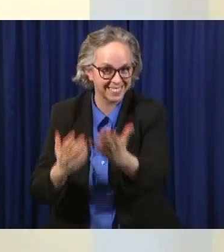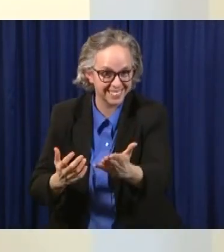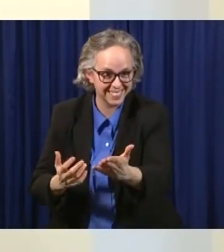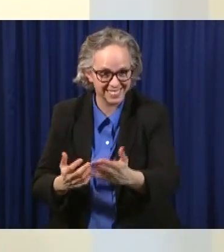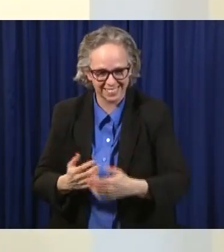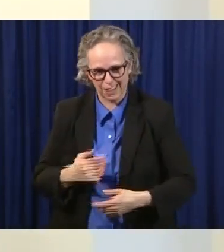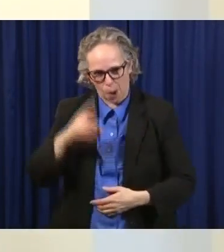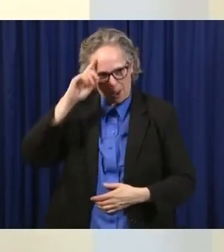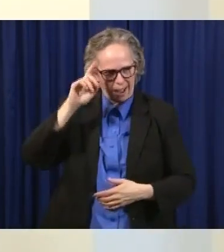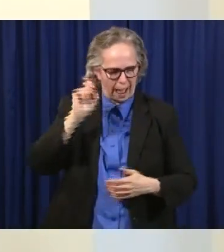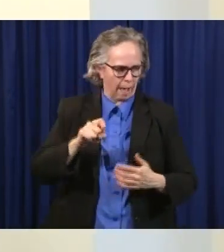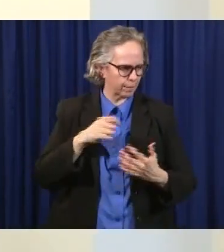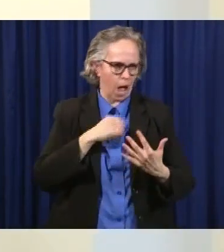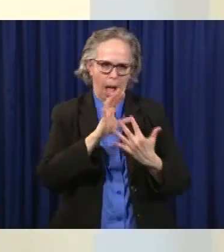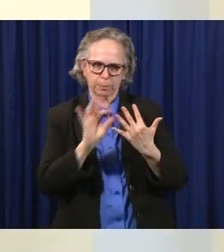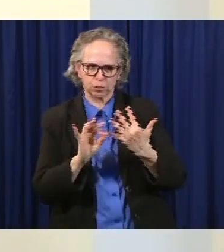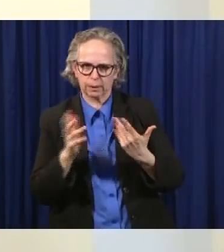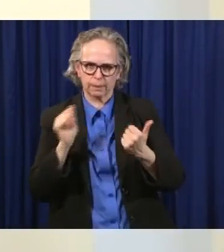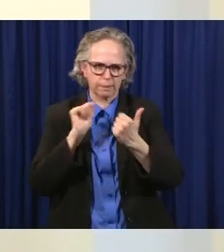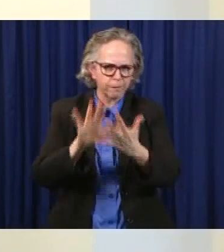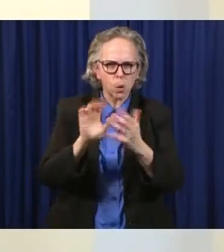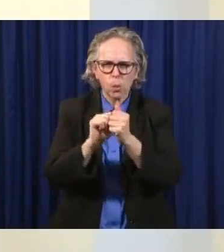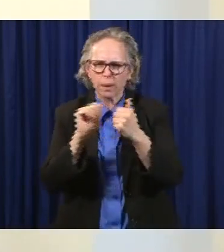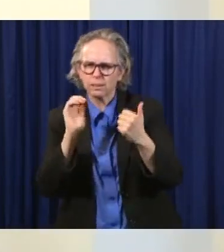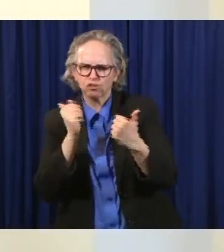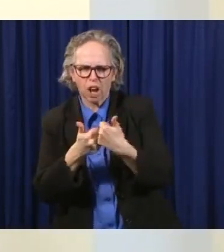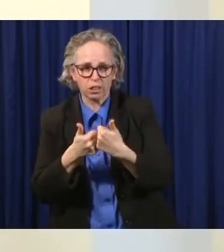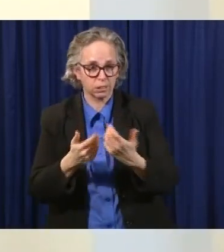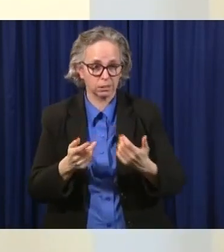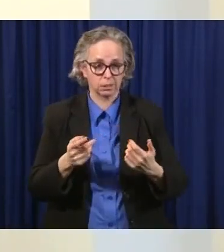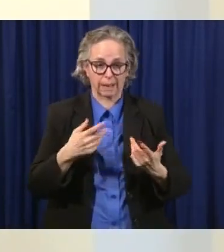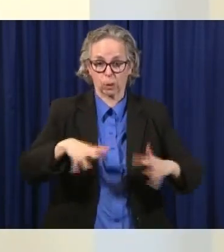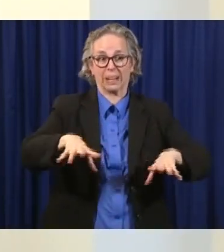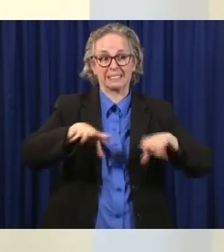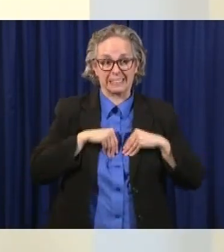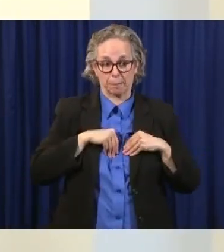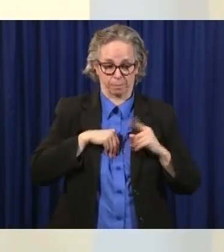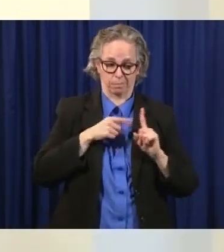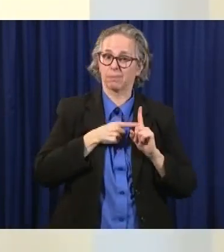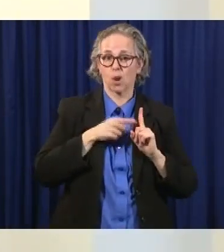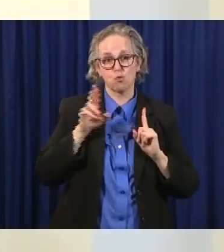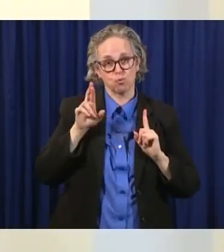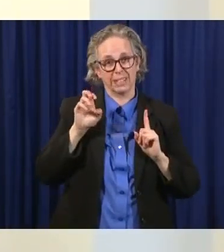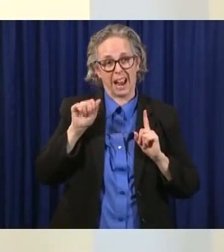LIKE TO TRY THE WIN AND I THINKOHIOANS CAN WORK TOGETHER TO FIND A WIN. YOU HAVE TO BEGIN WITH